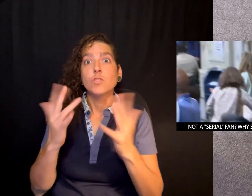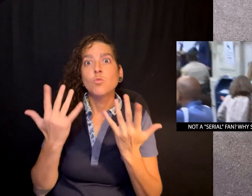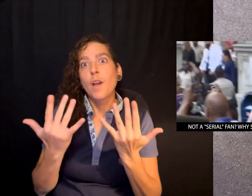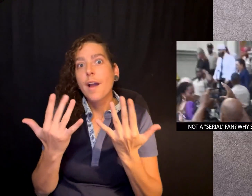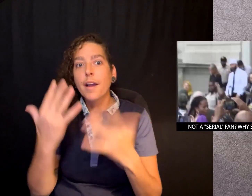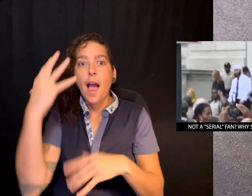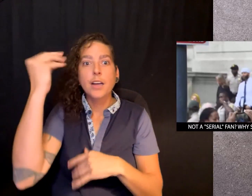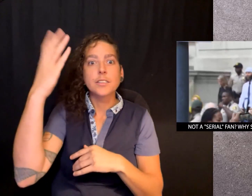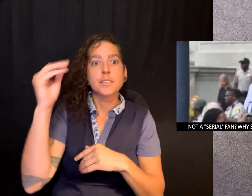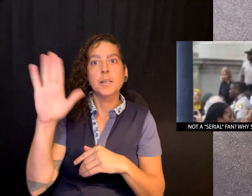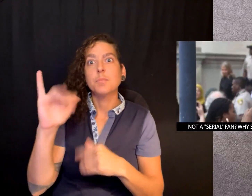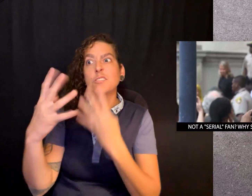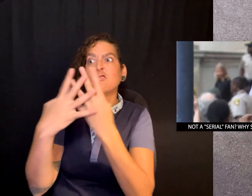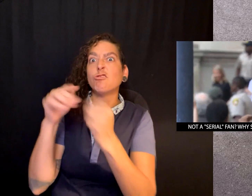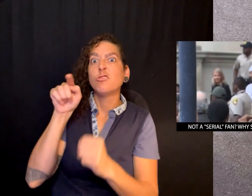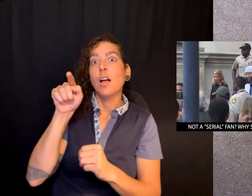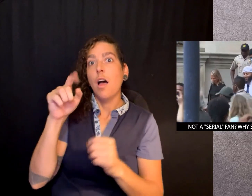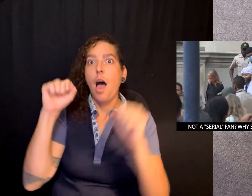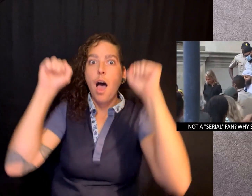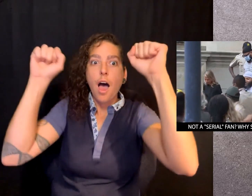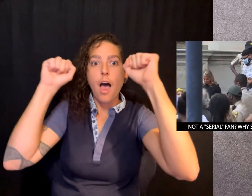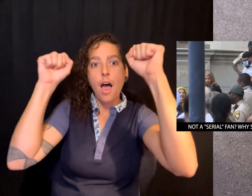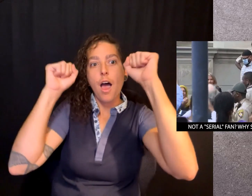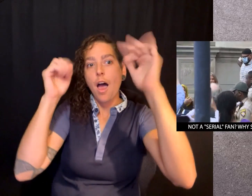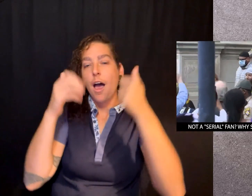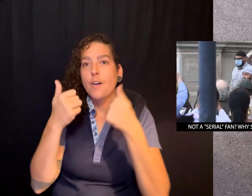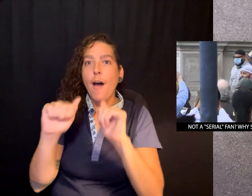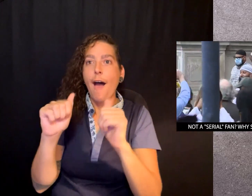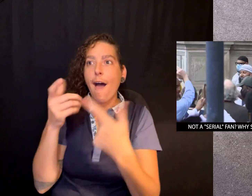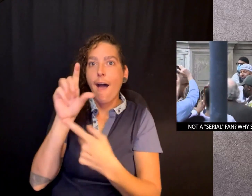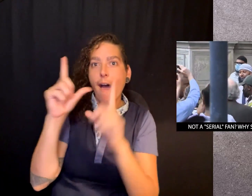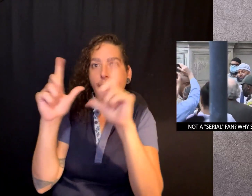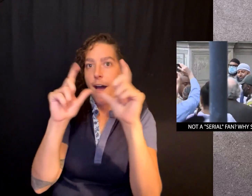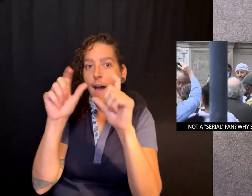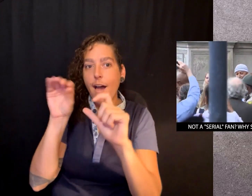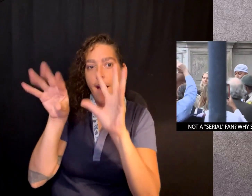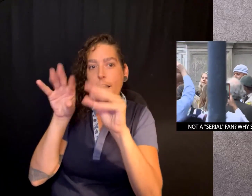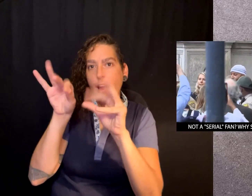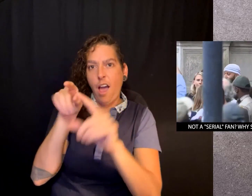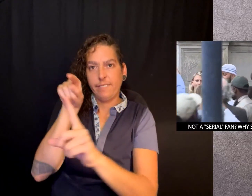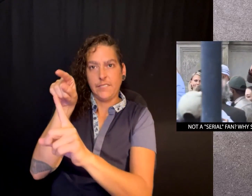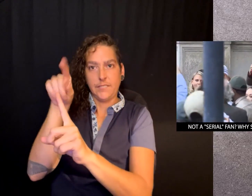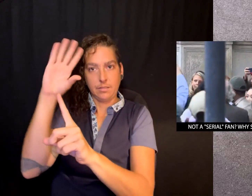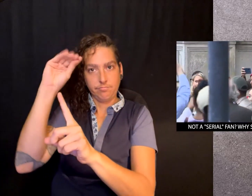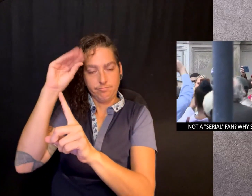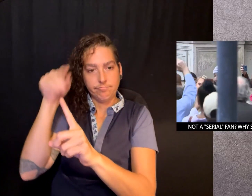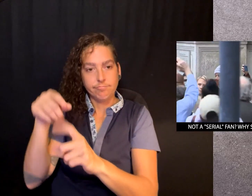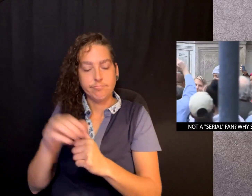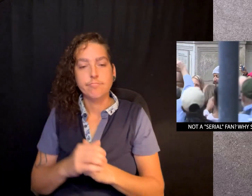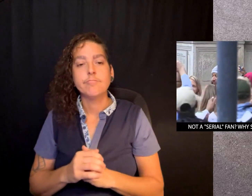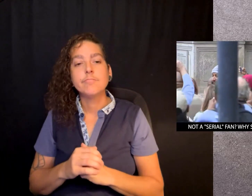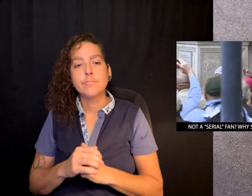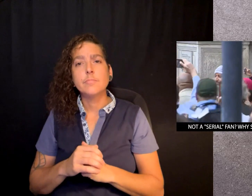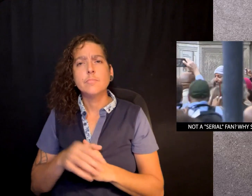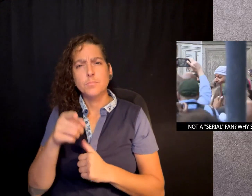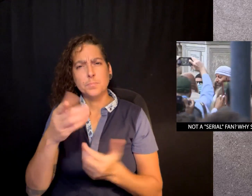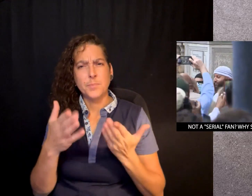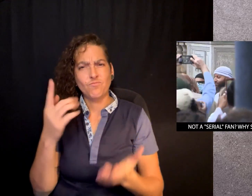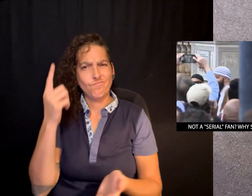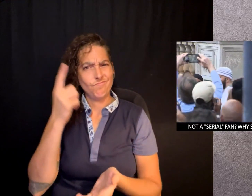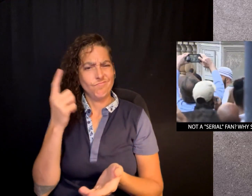jail cheering and trying to get a picture of him you may be asking well why is that